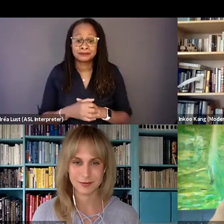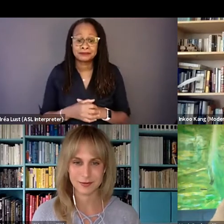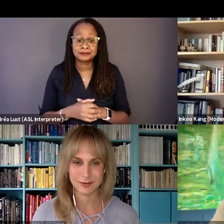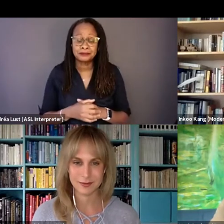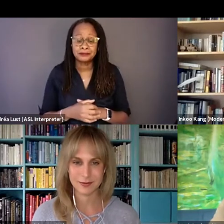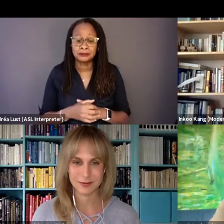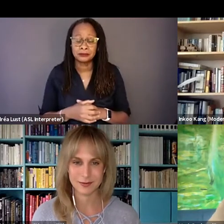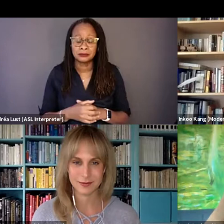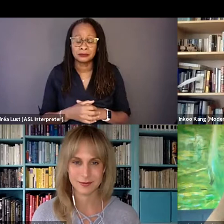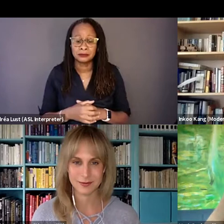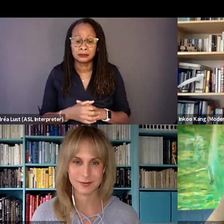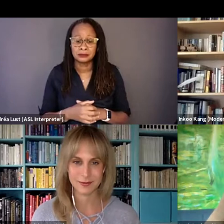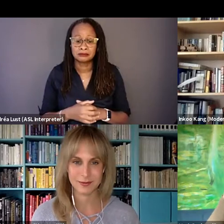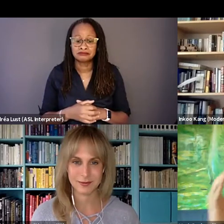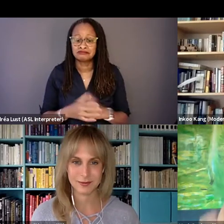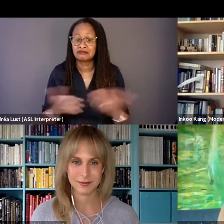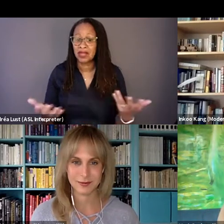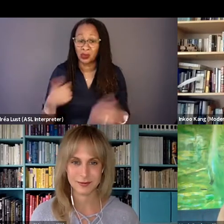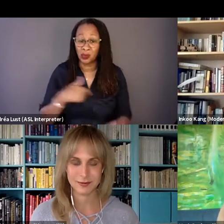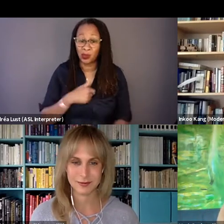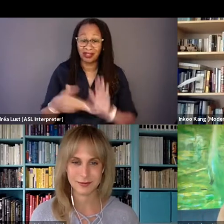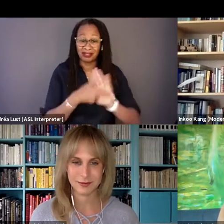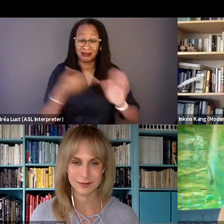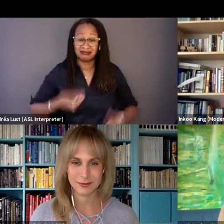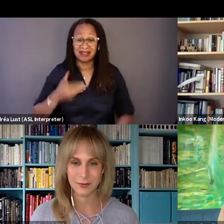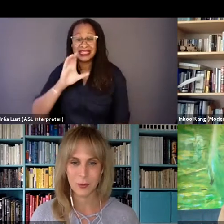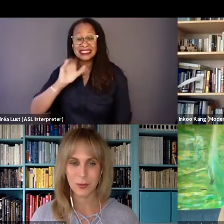as sort of two cis white males is the question of, well,